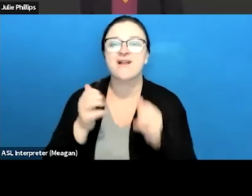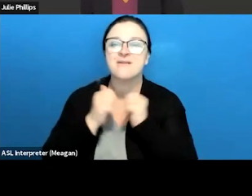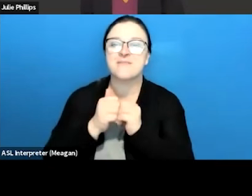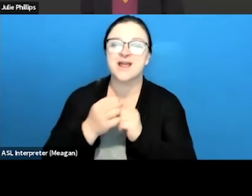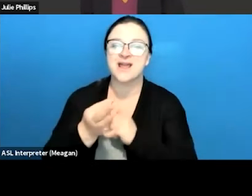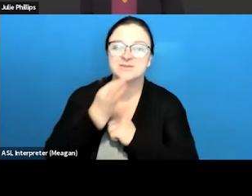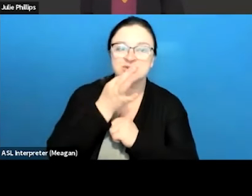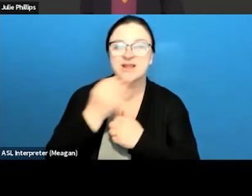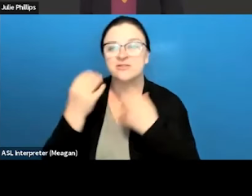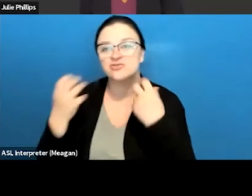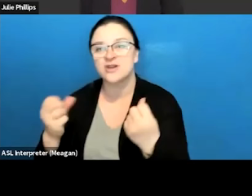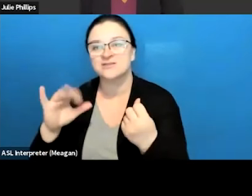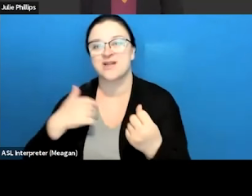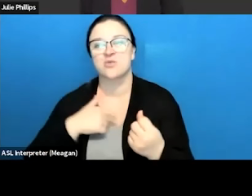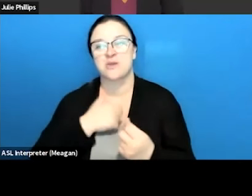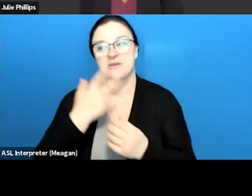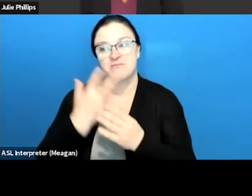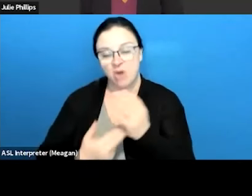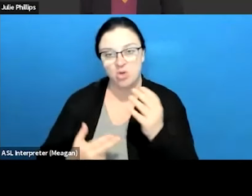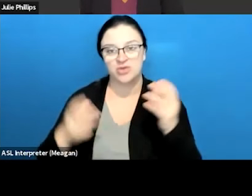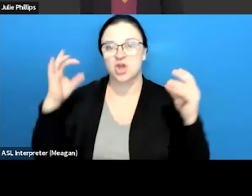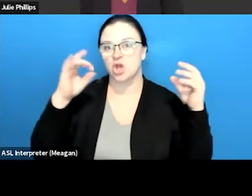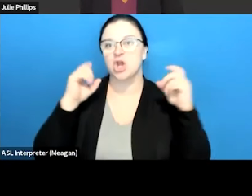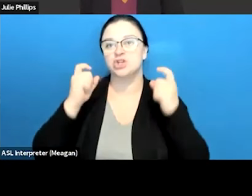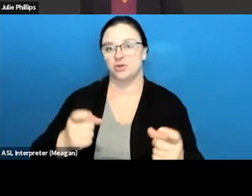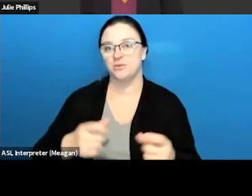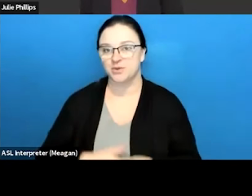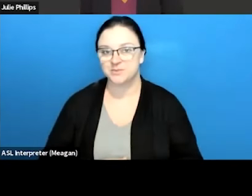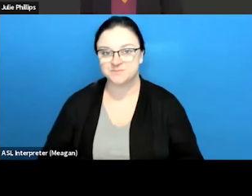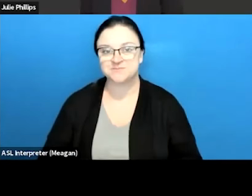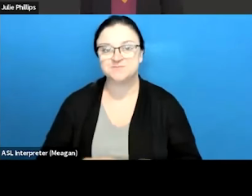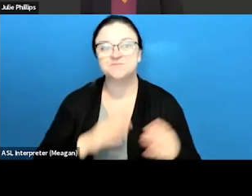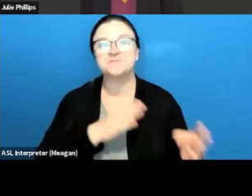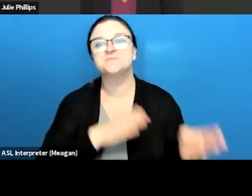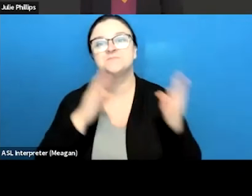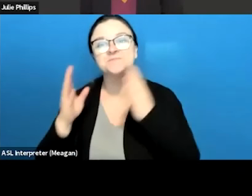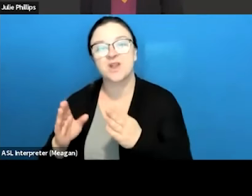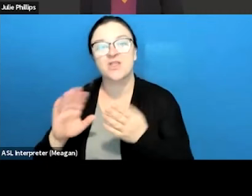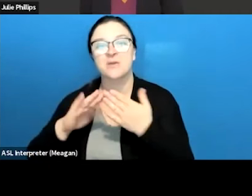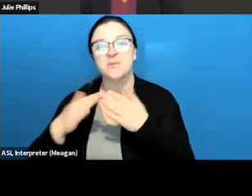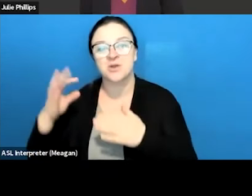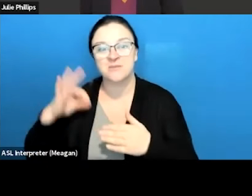that we both bring to the table. The community benefits, I mentioned earlier, the standard of care